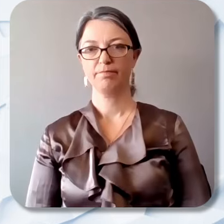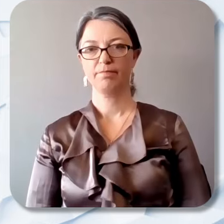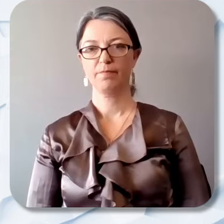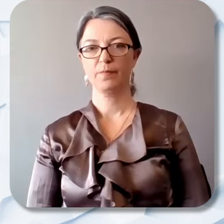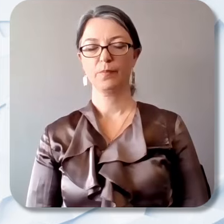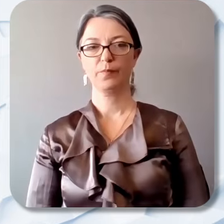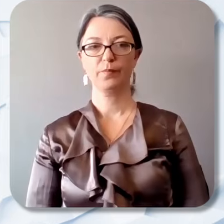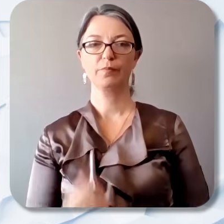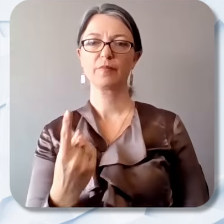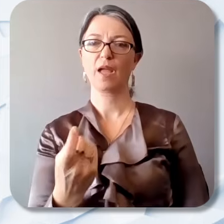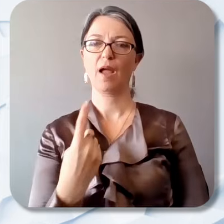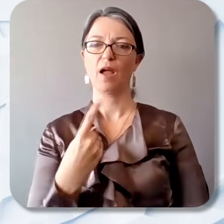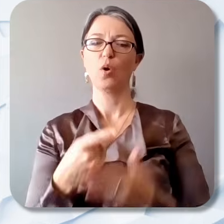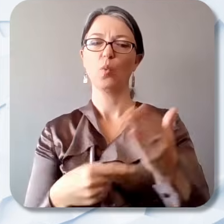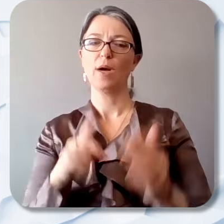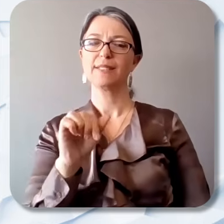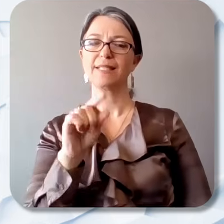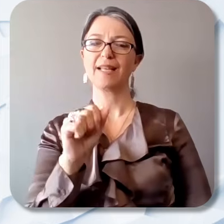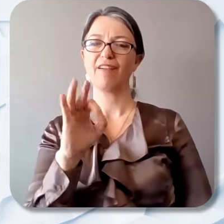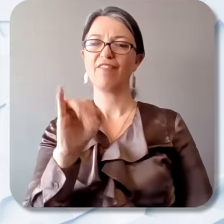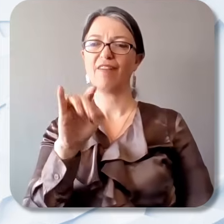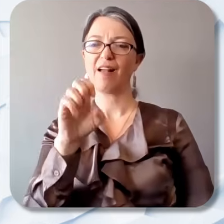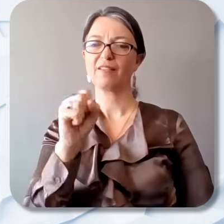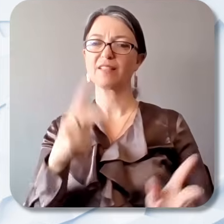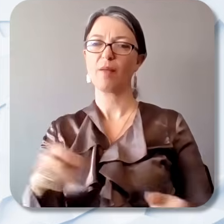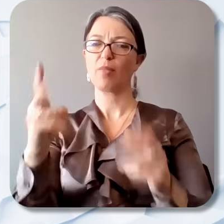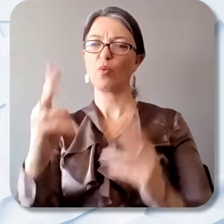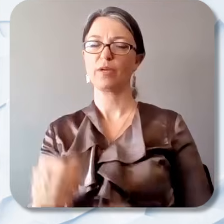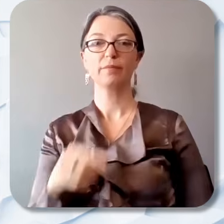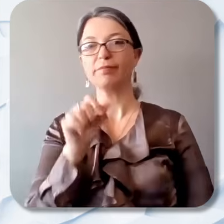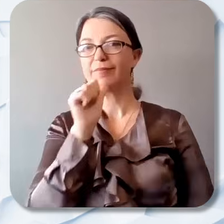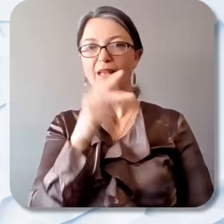So somebody is asking what data files are uploaded? You're not uploading any data files.